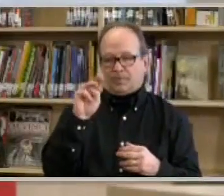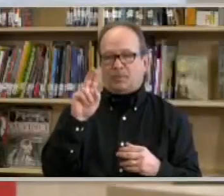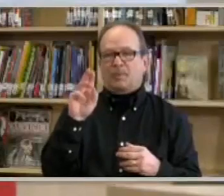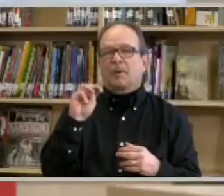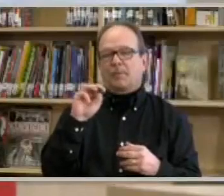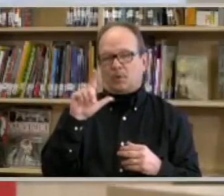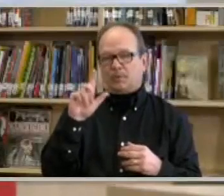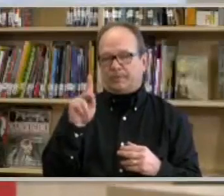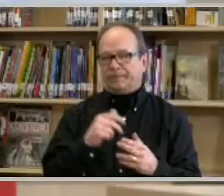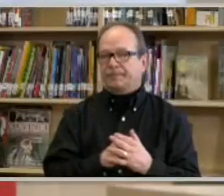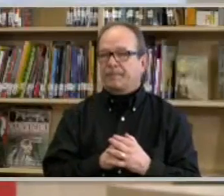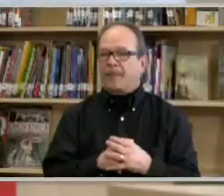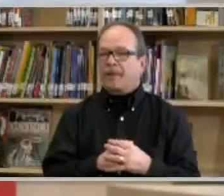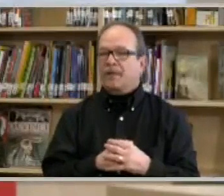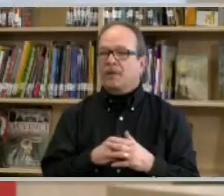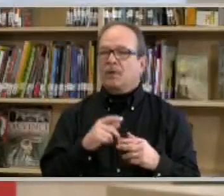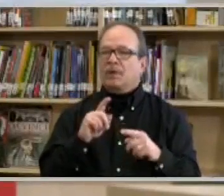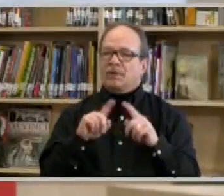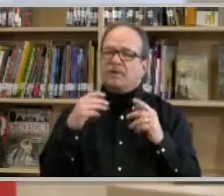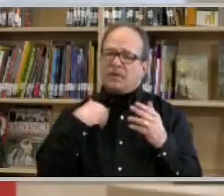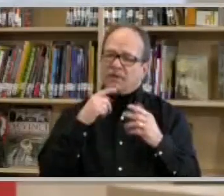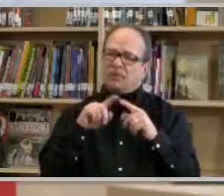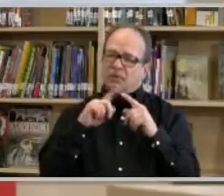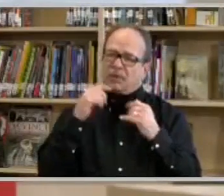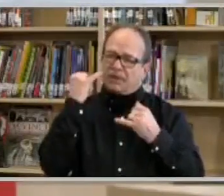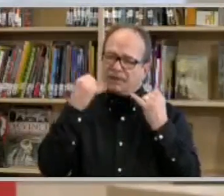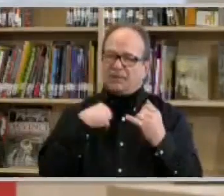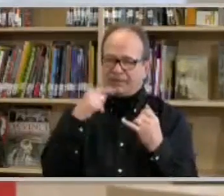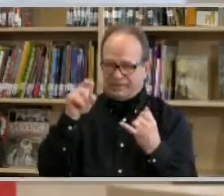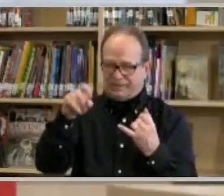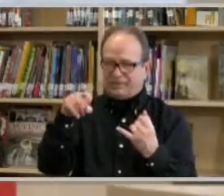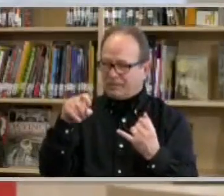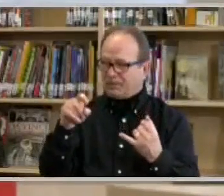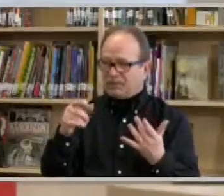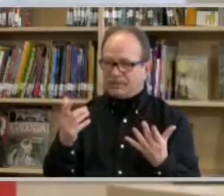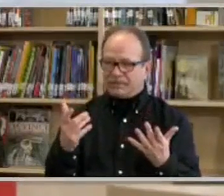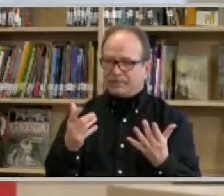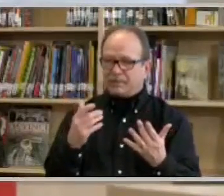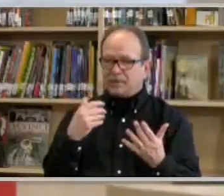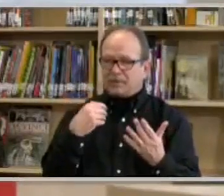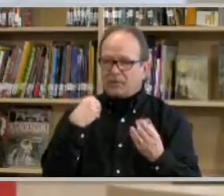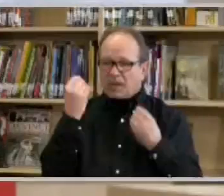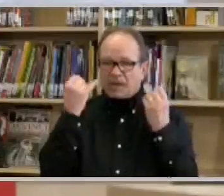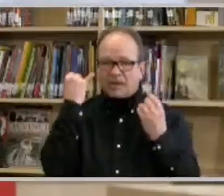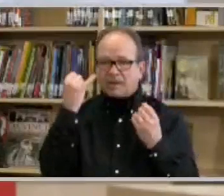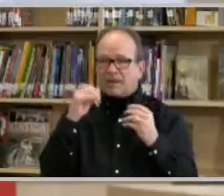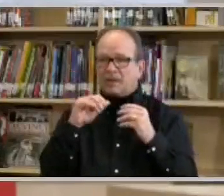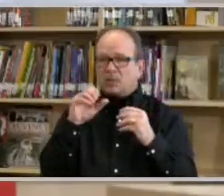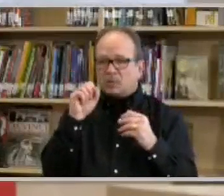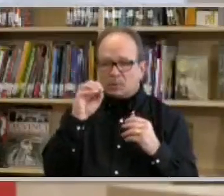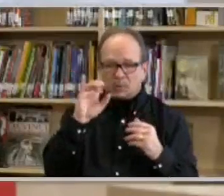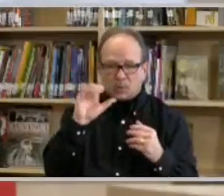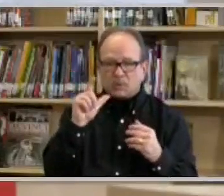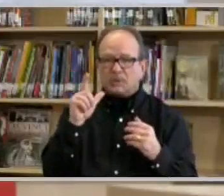DIFFERENT IDEAS THAT ARE OUTSIDE OF THE BOX AS YOU SAY BUT ALSO VERY NECESSARY.